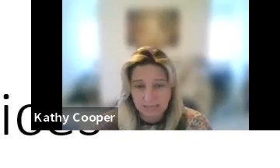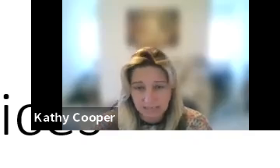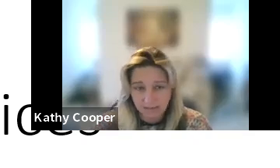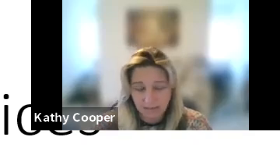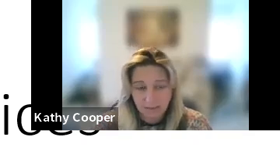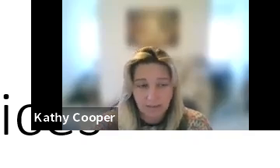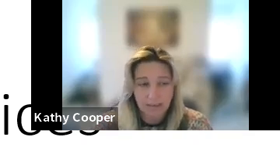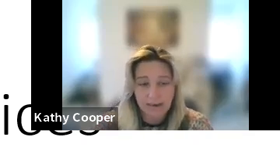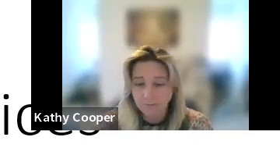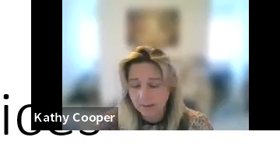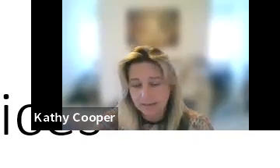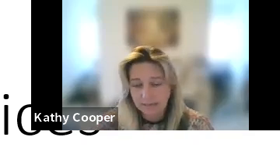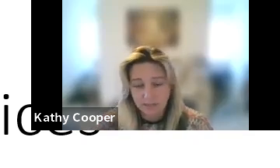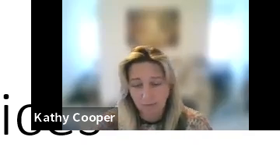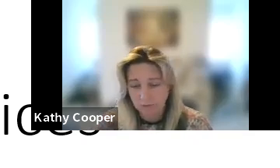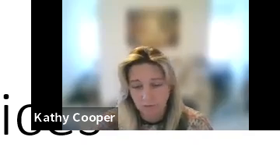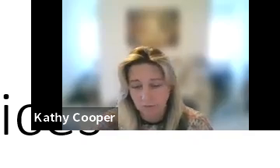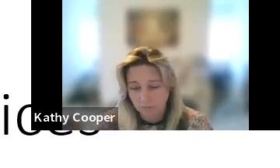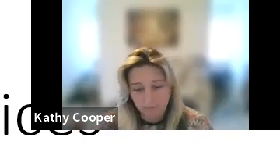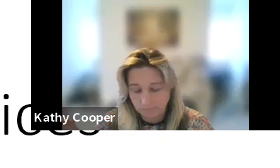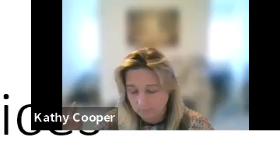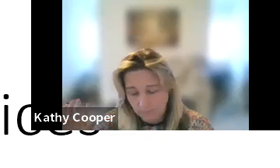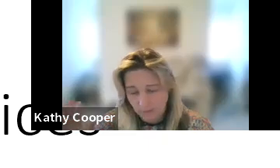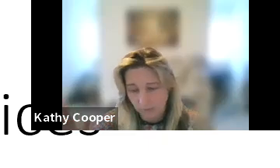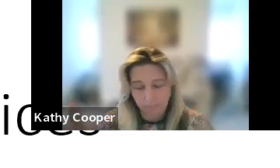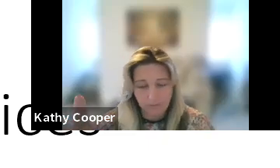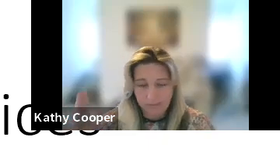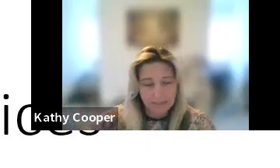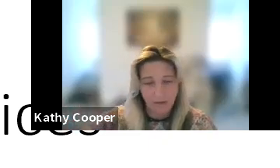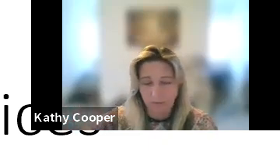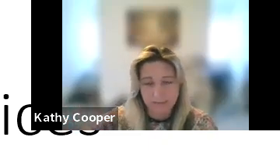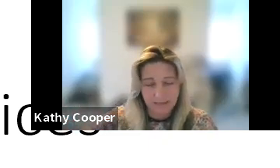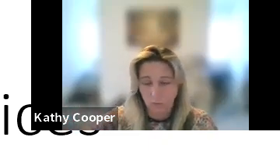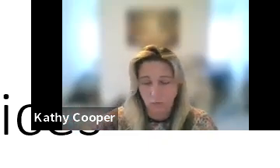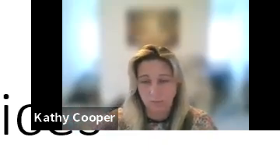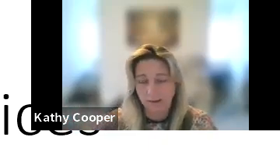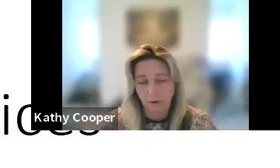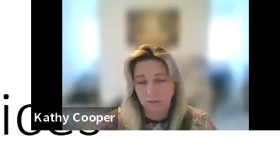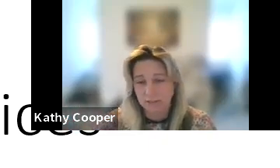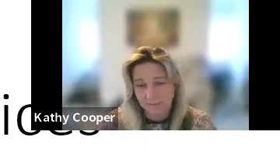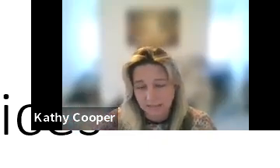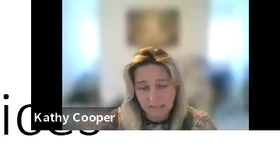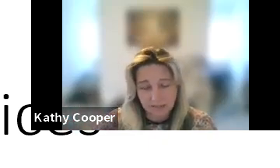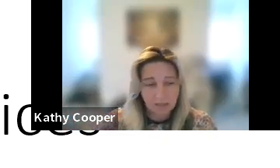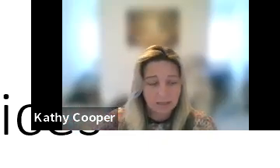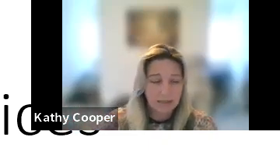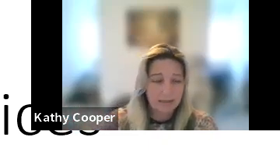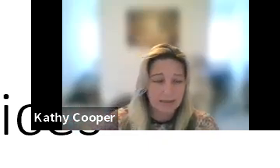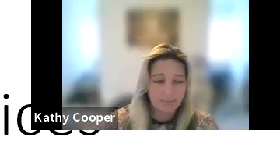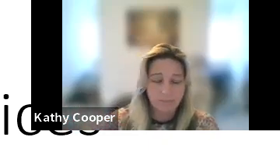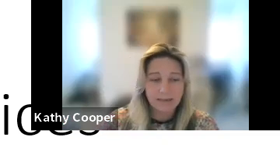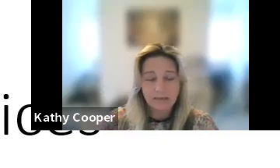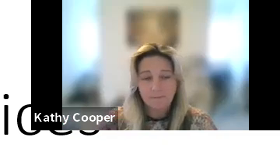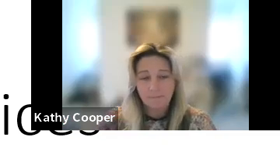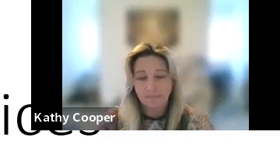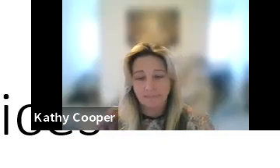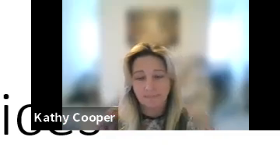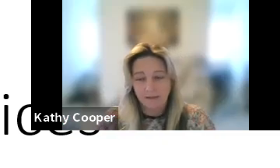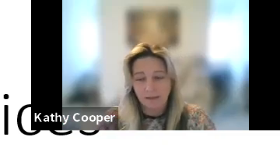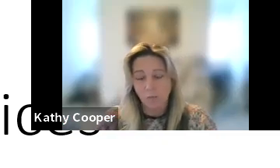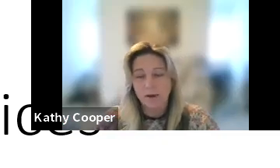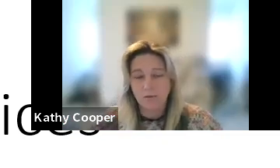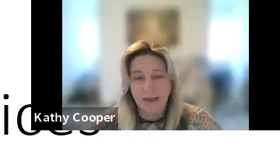Everybody is supposed to, you know. Be meeting all the settings rules by March seventeenth.